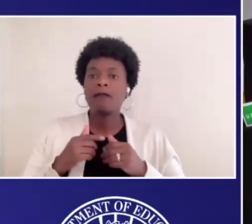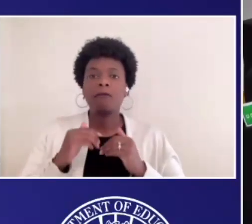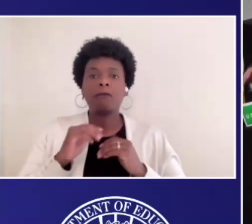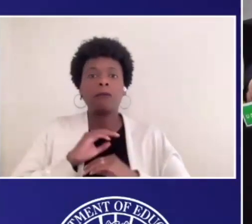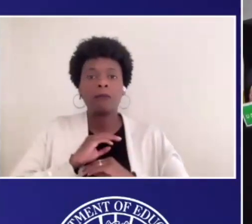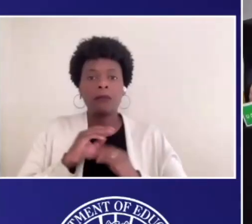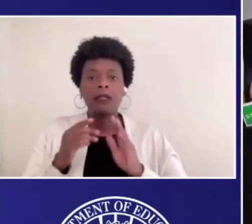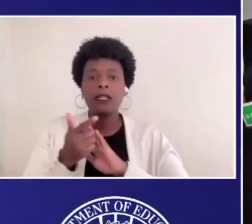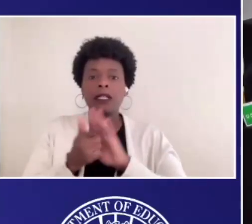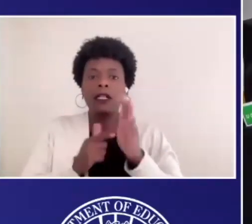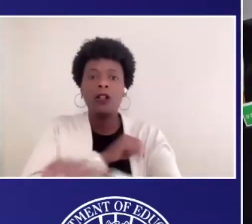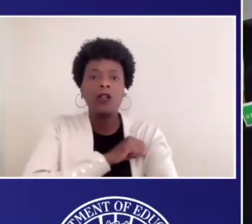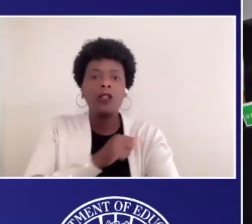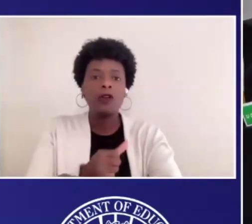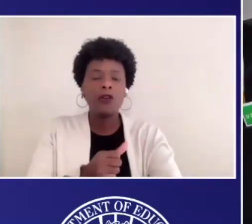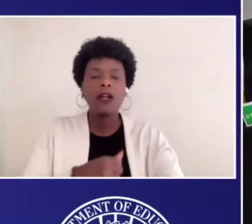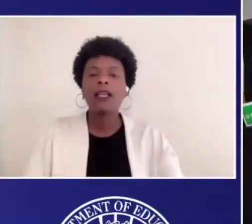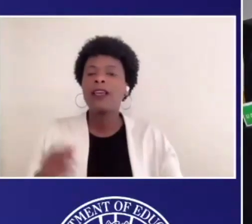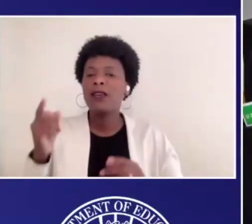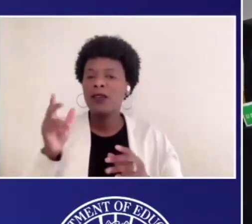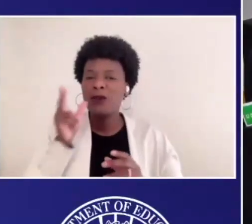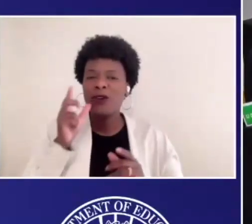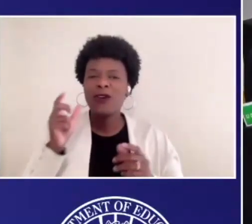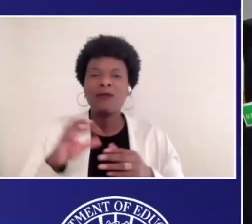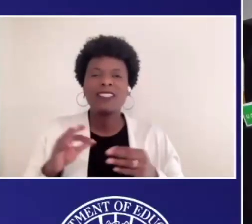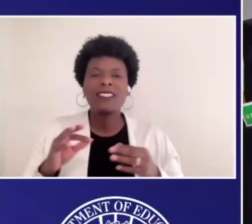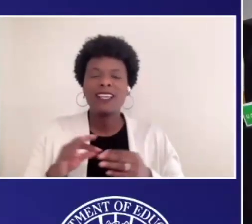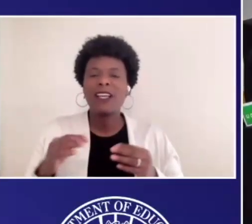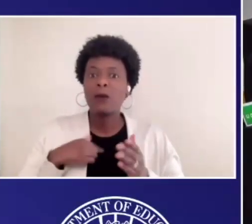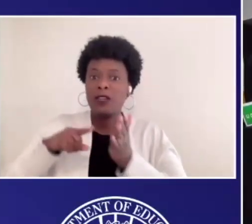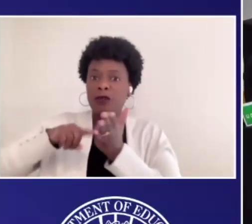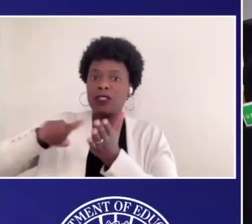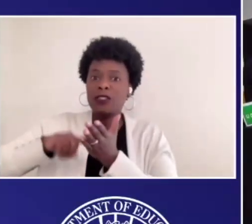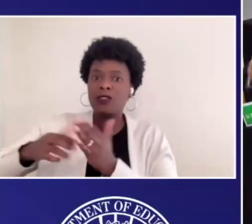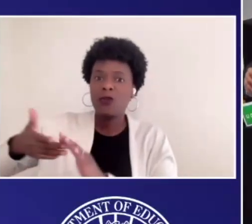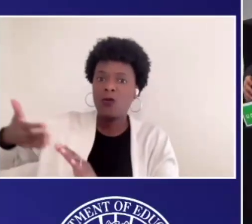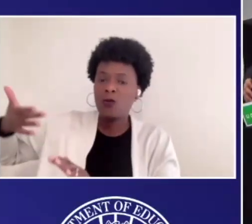You heard me talk a little bit about the fact that we went back and did research all the way to, you know,